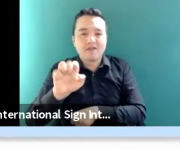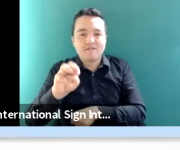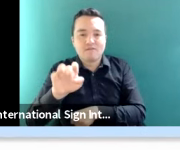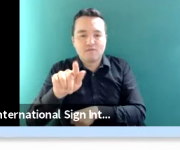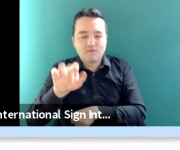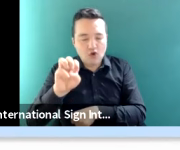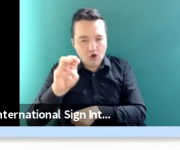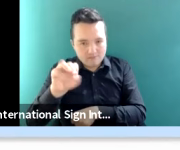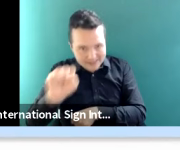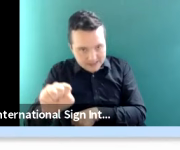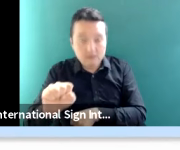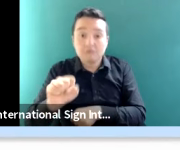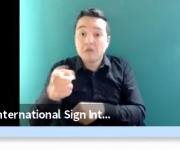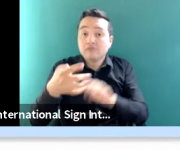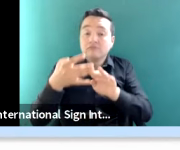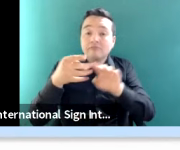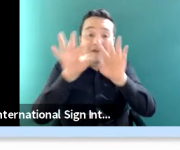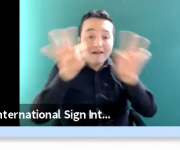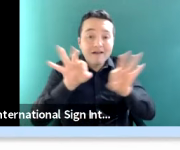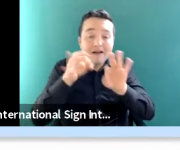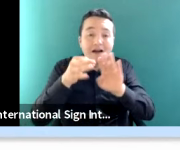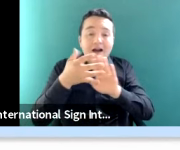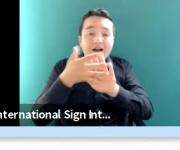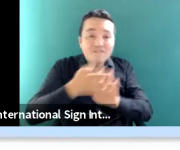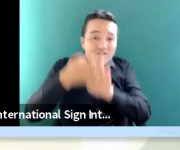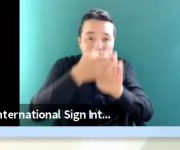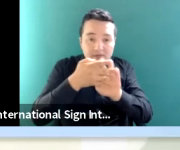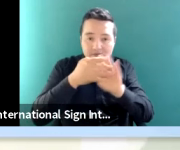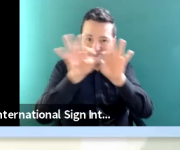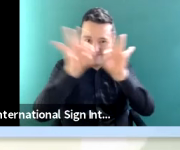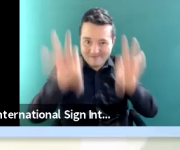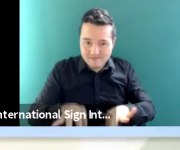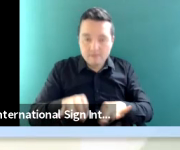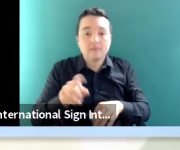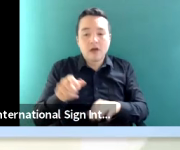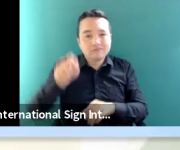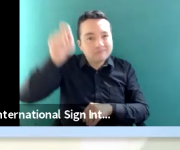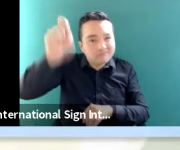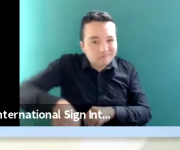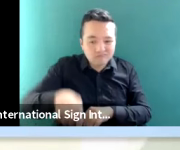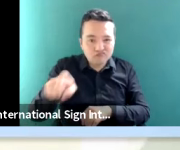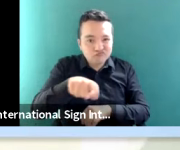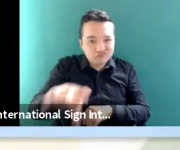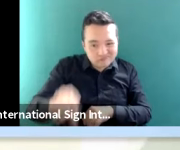It doesn't only focus on websites, we also focus on other platforms.